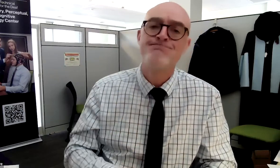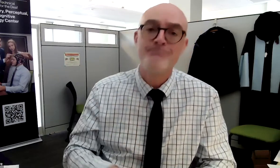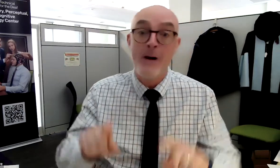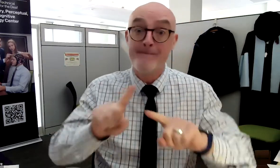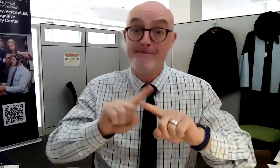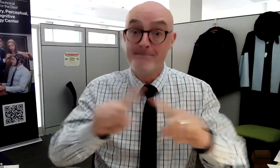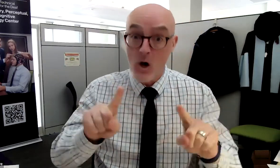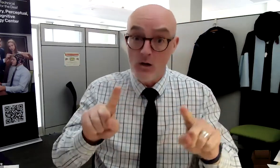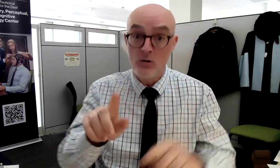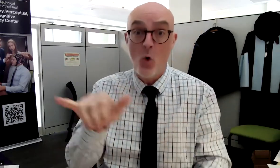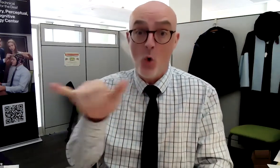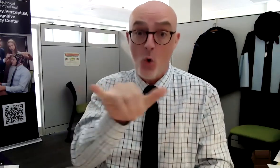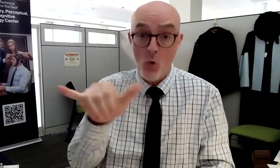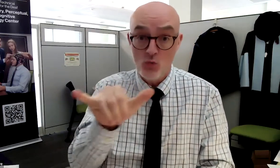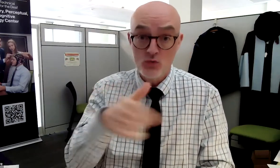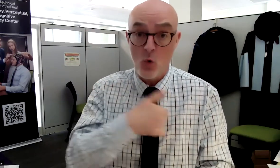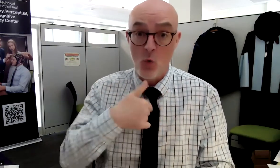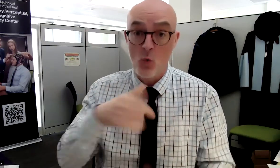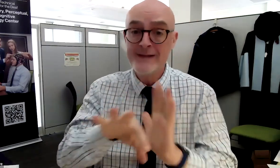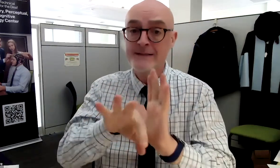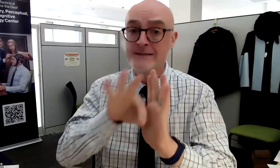but also, we selected people